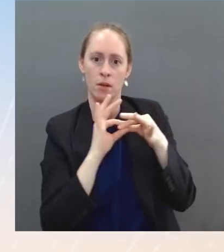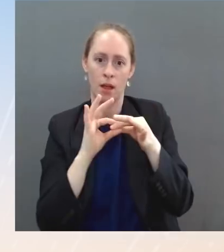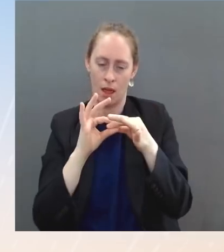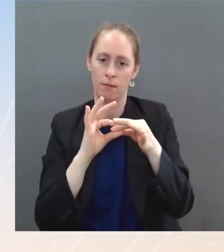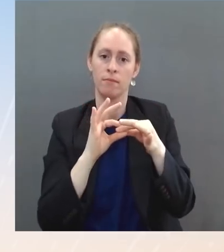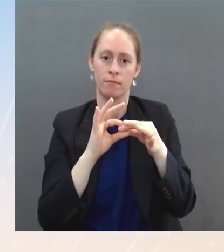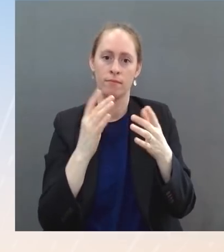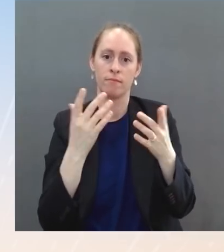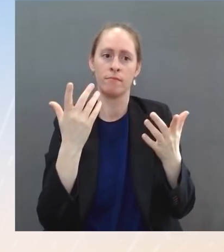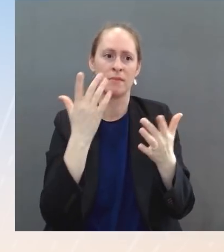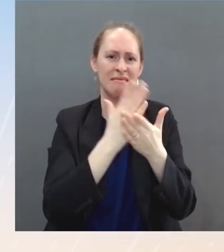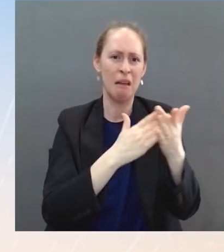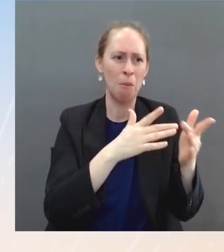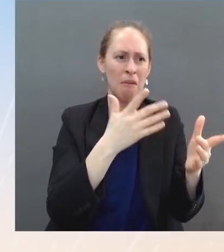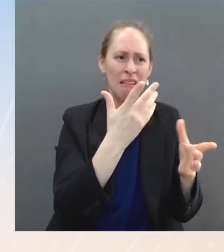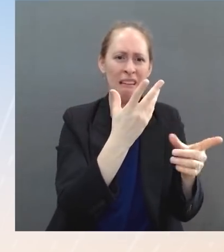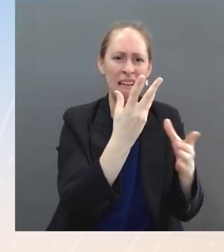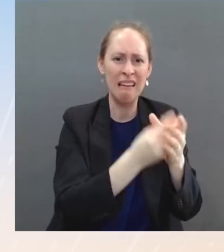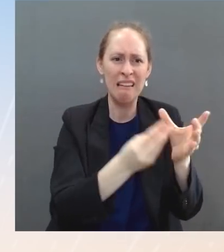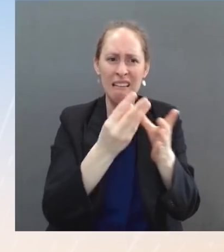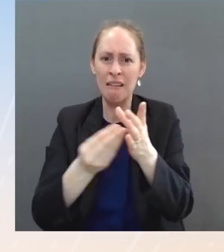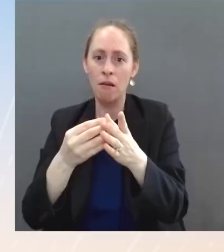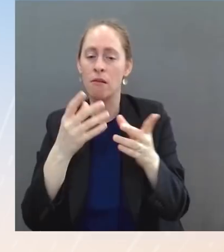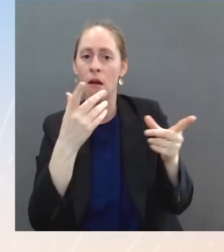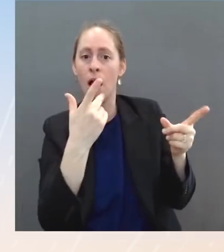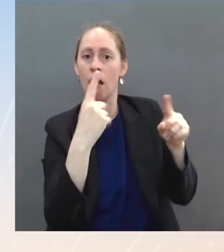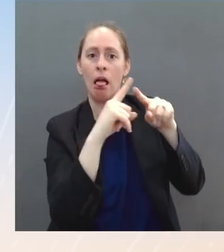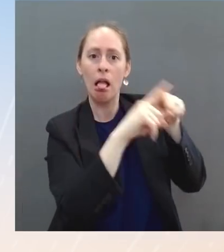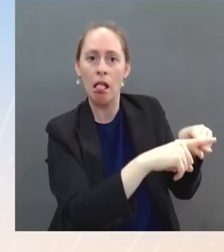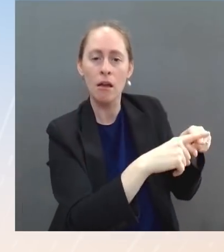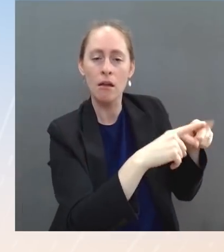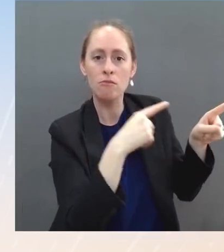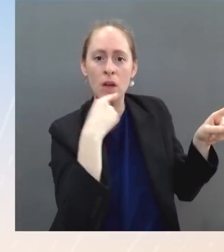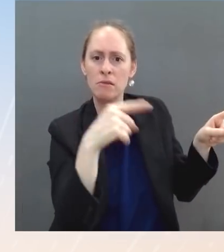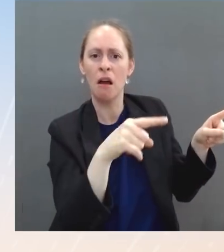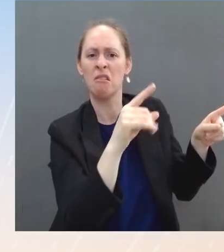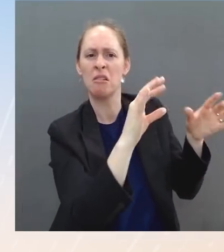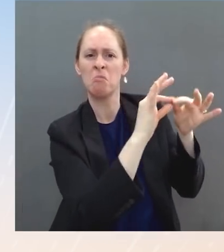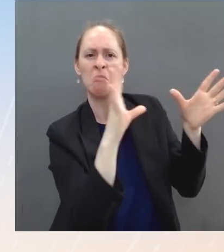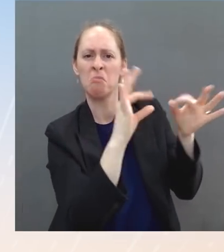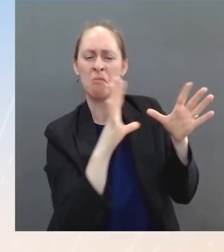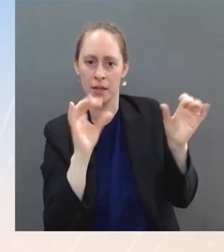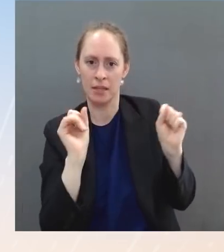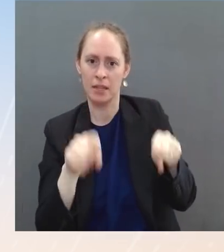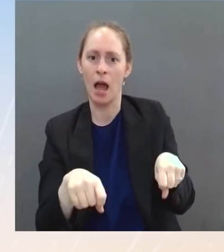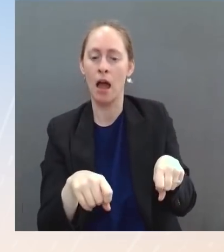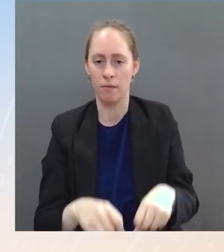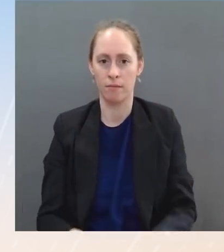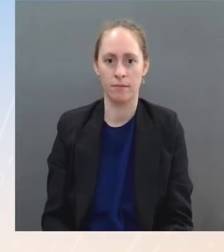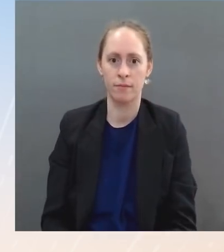and from the fact that their oil is not contributing as much as it had historically onto the global marketplace.